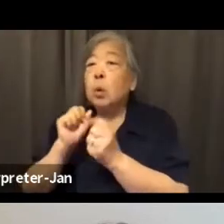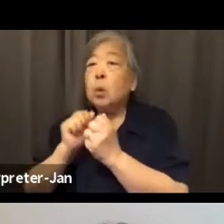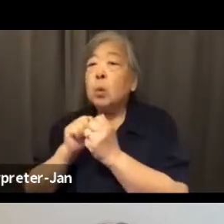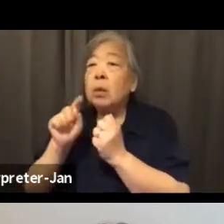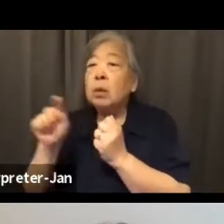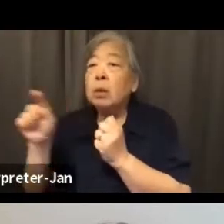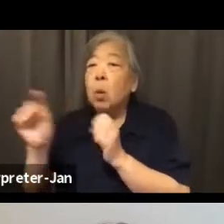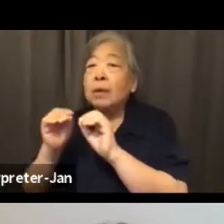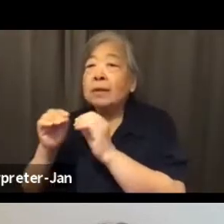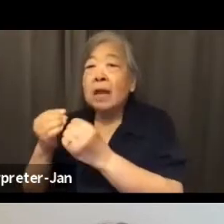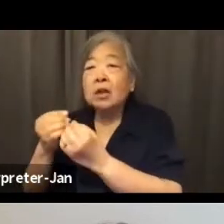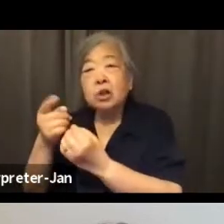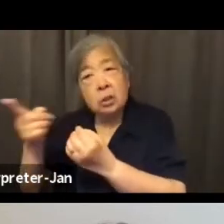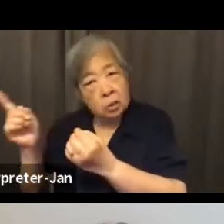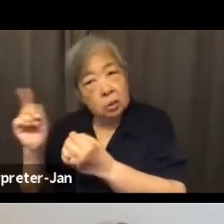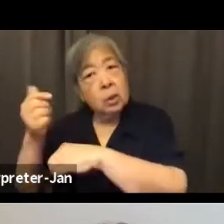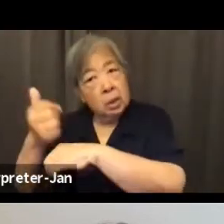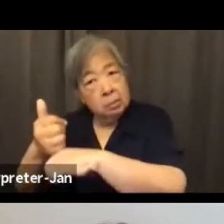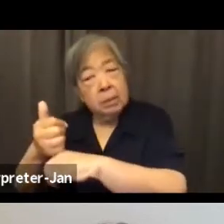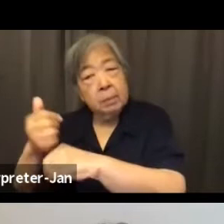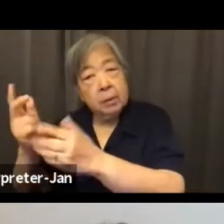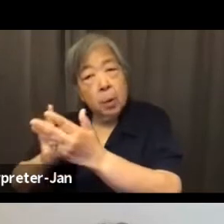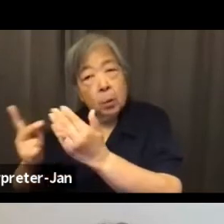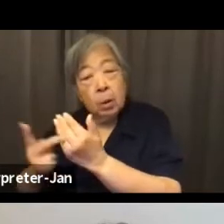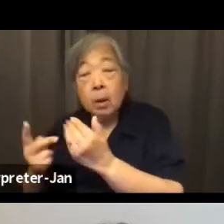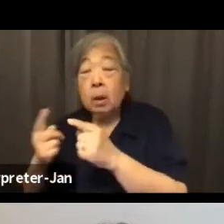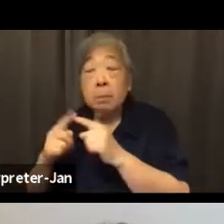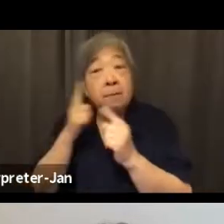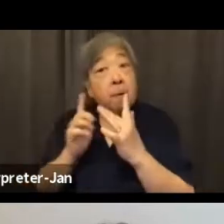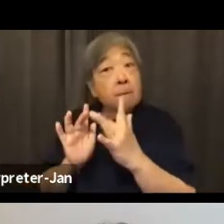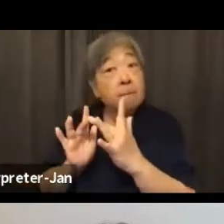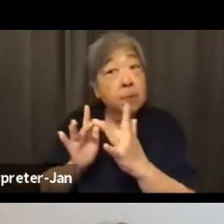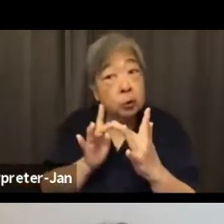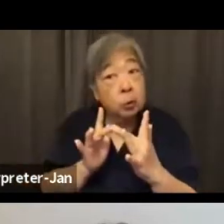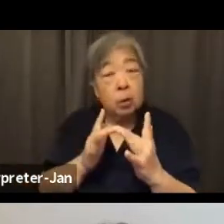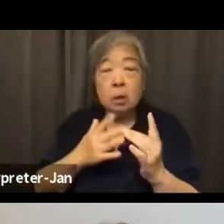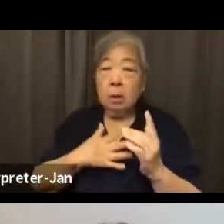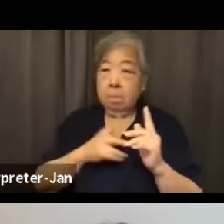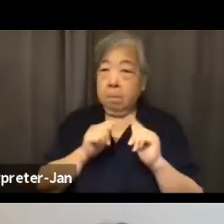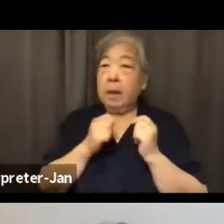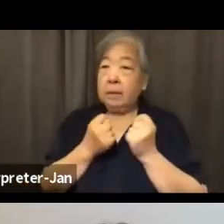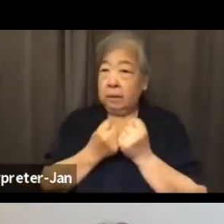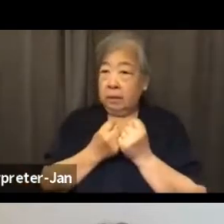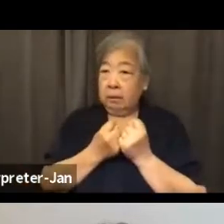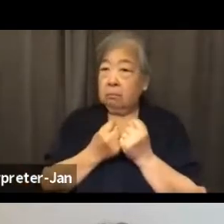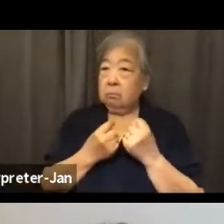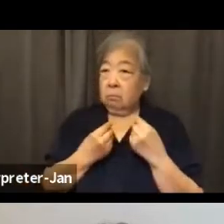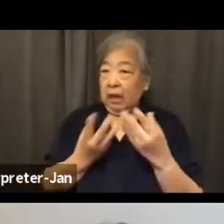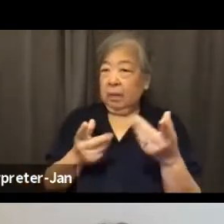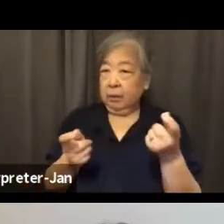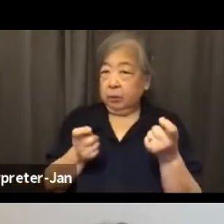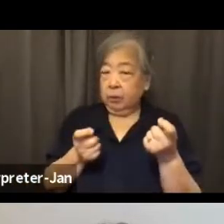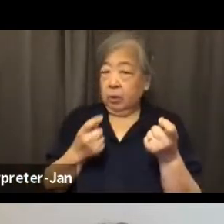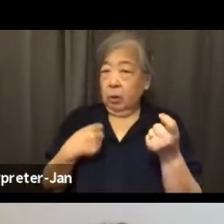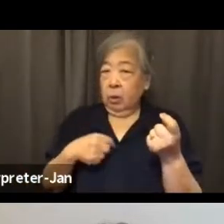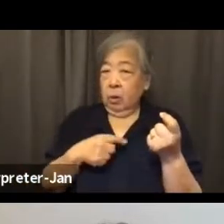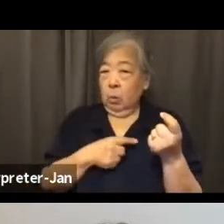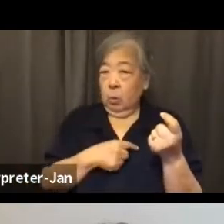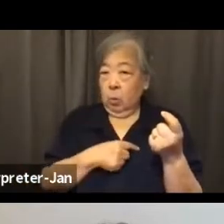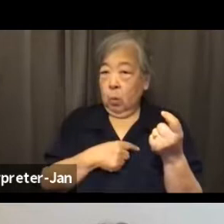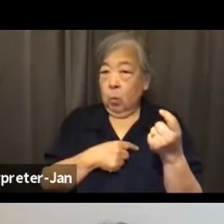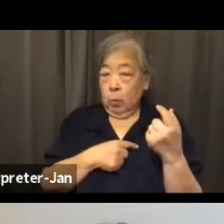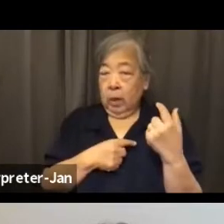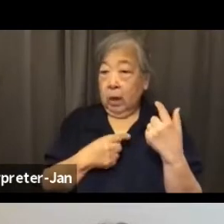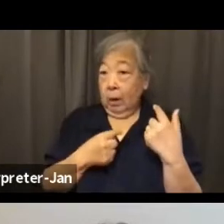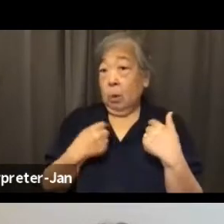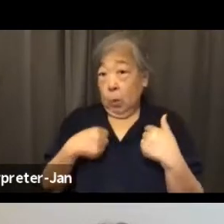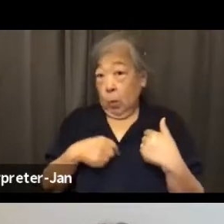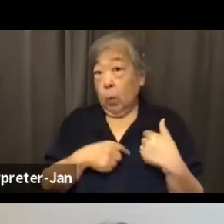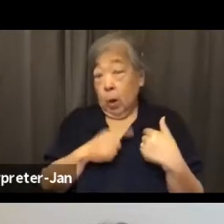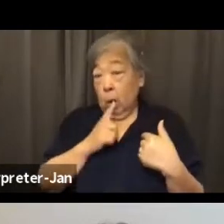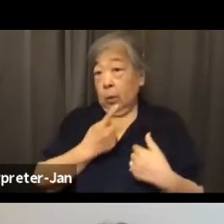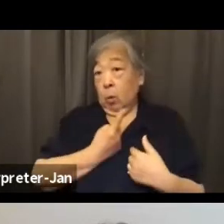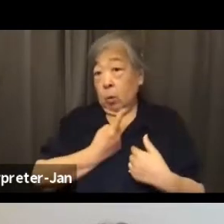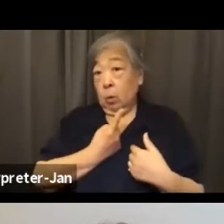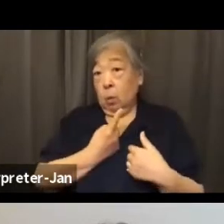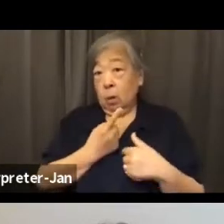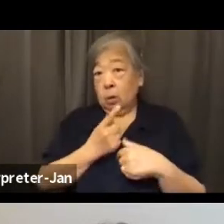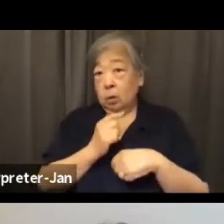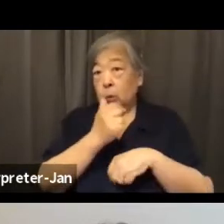For virtual NSLI-Y, my team NSLI-Y administration, we were and are the sole implementer.